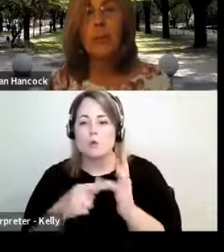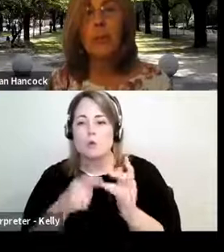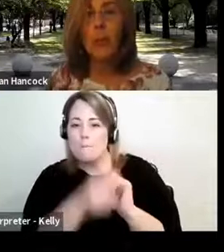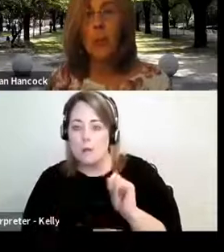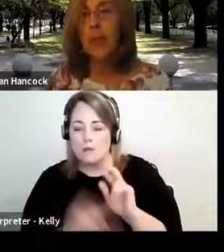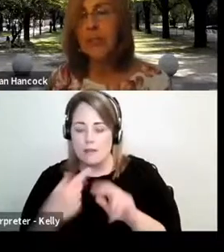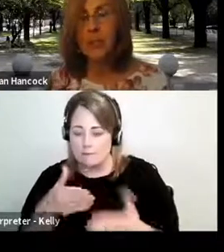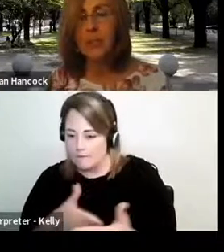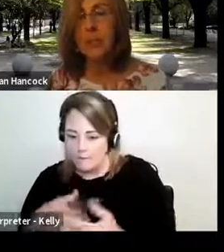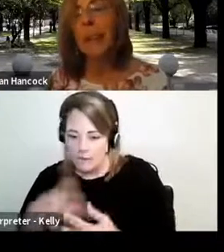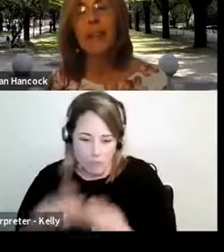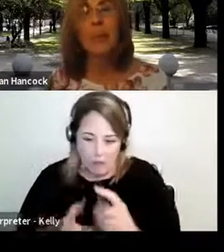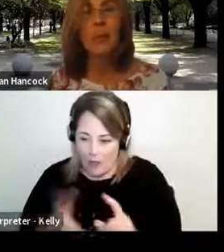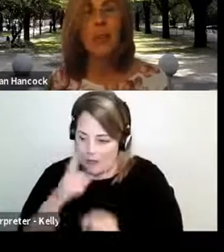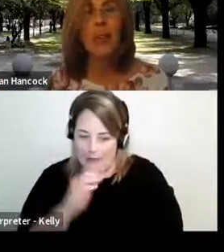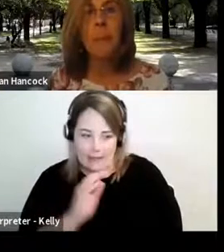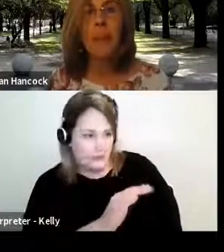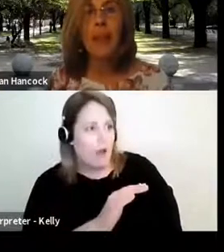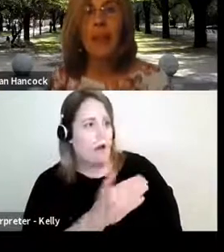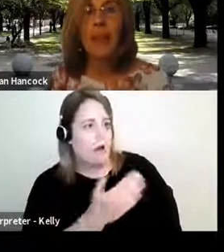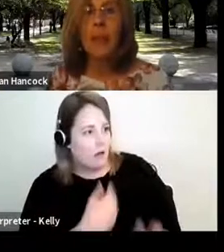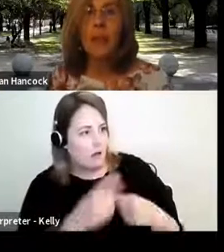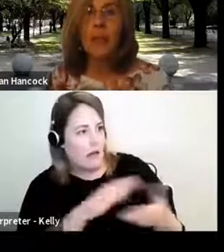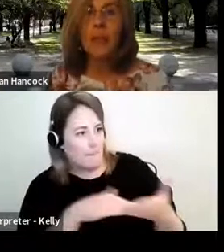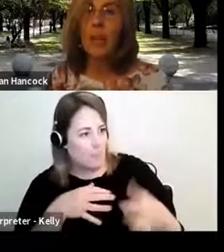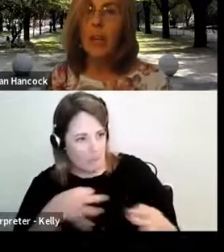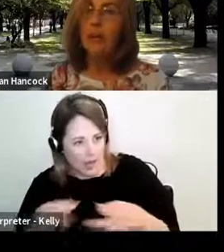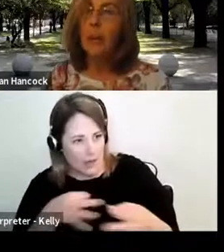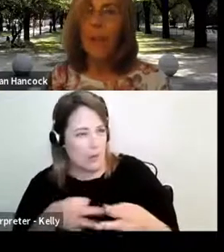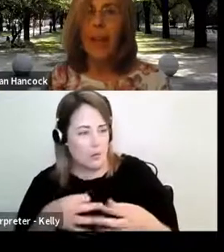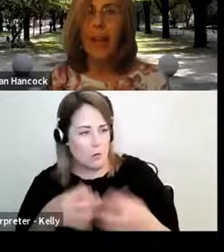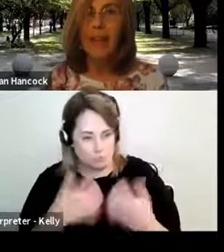help with organisation and planning, that sort of thing. The program has been going for about eight